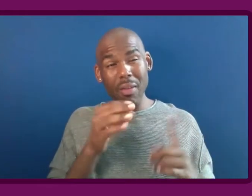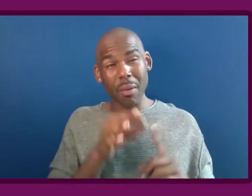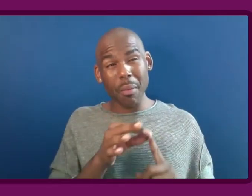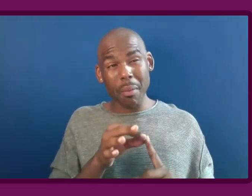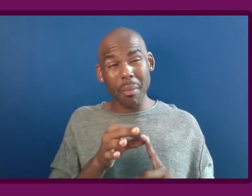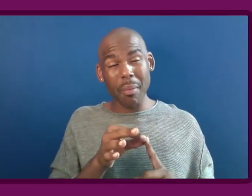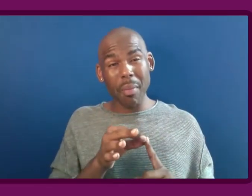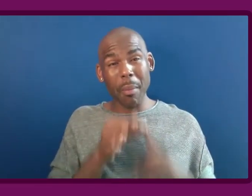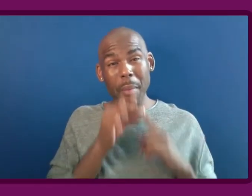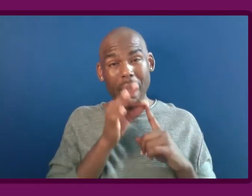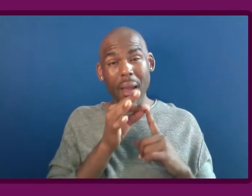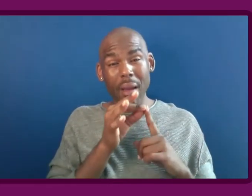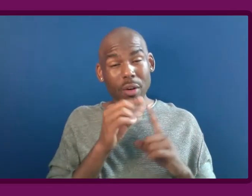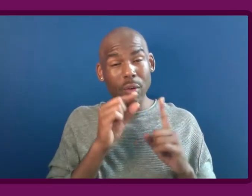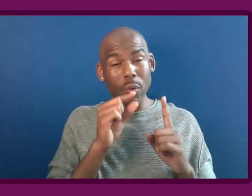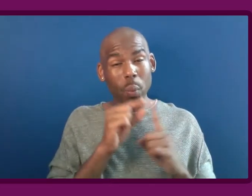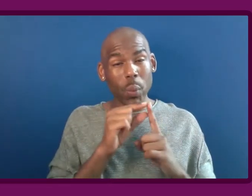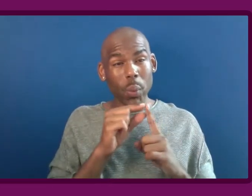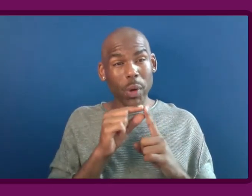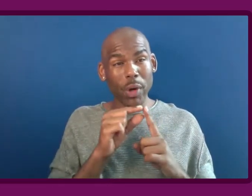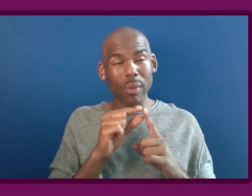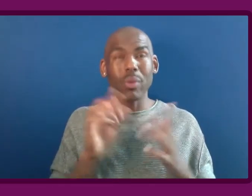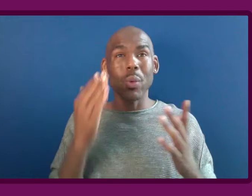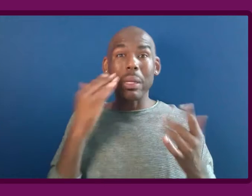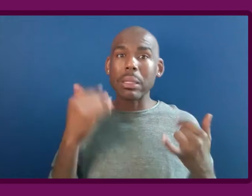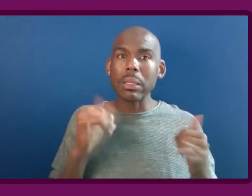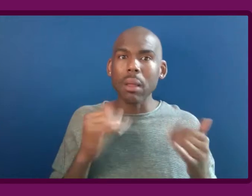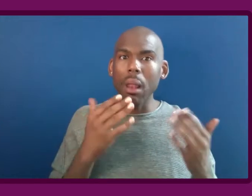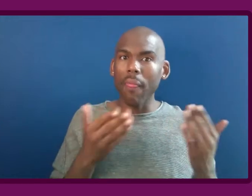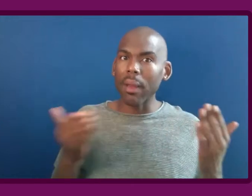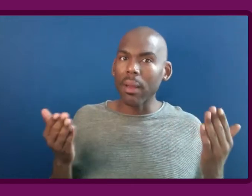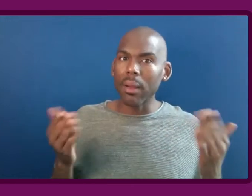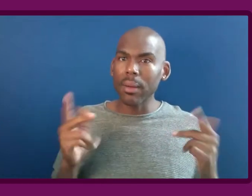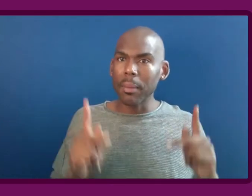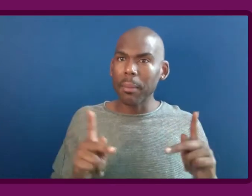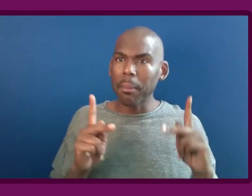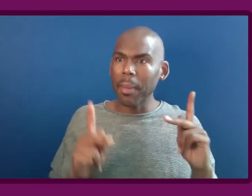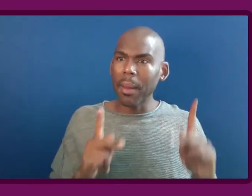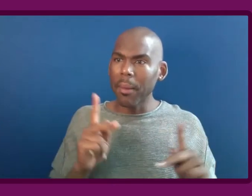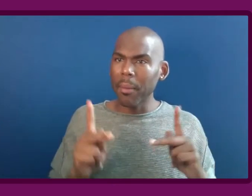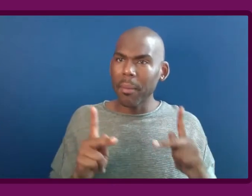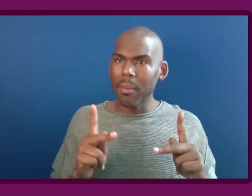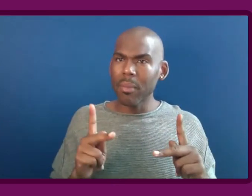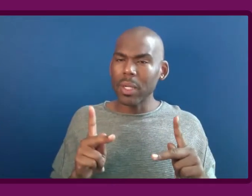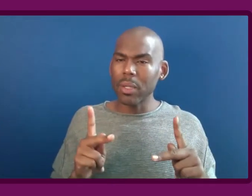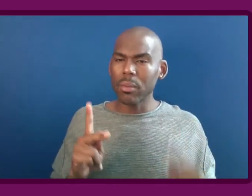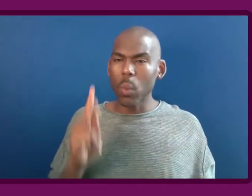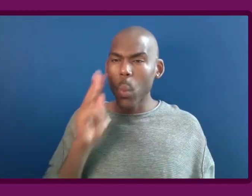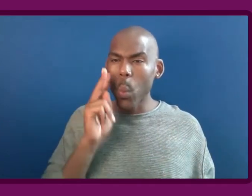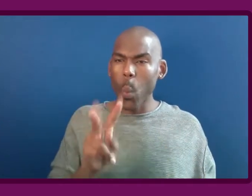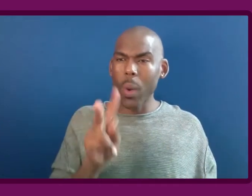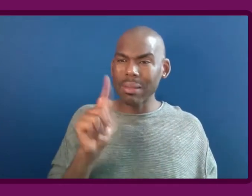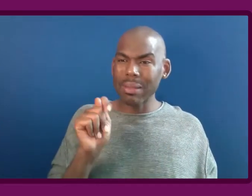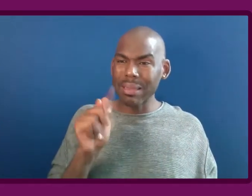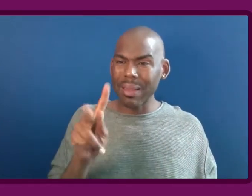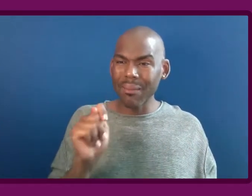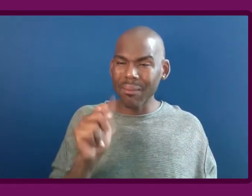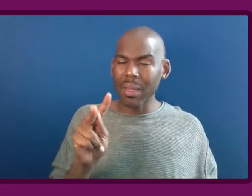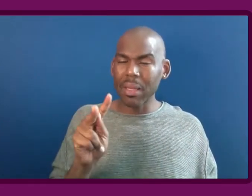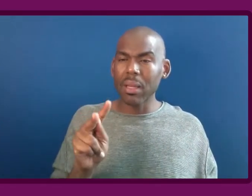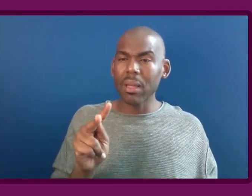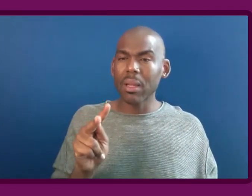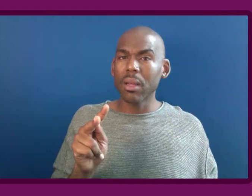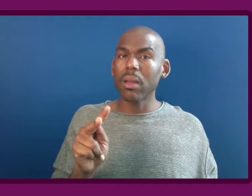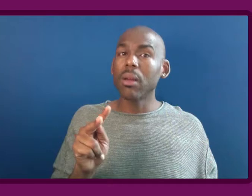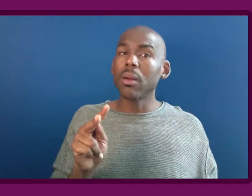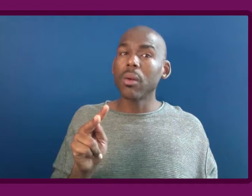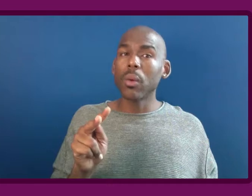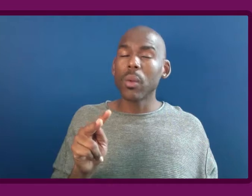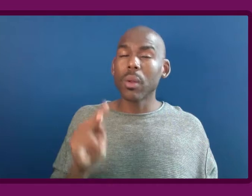the main schedule, where everybody ... It's still a thing. A lot of people still watch TV, cable TV